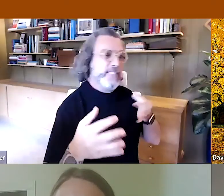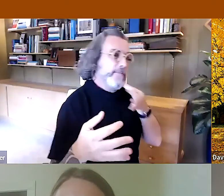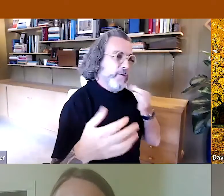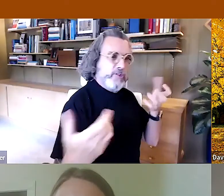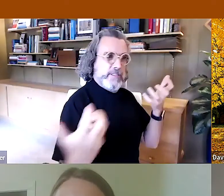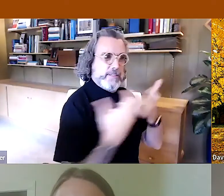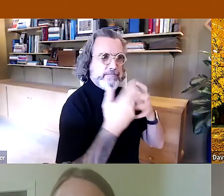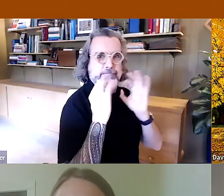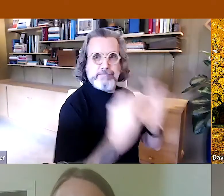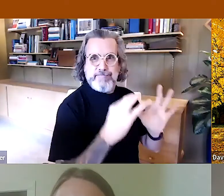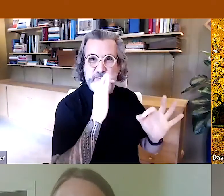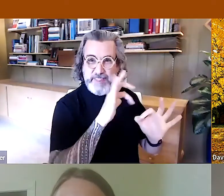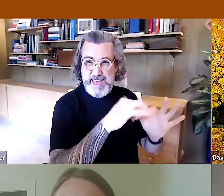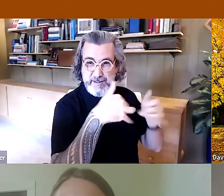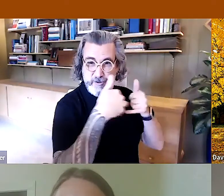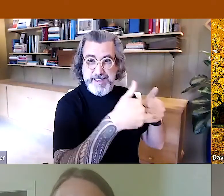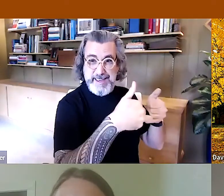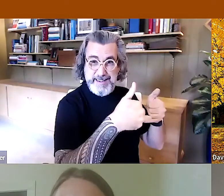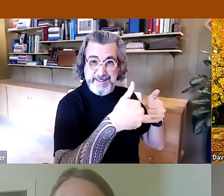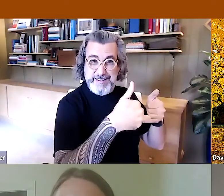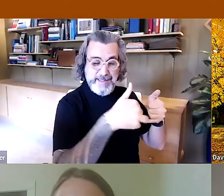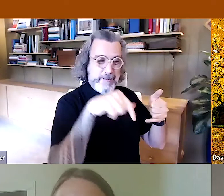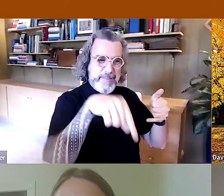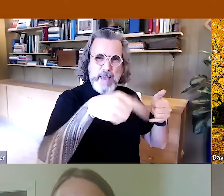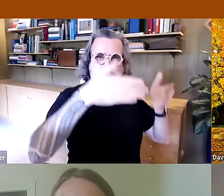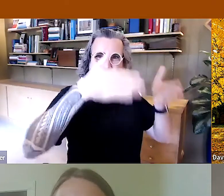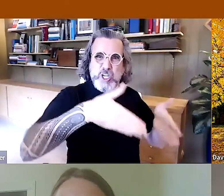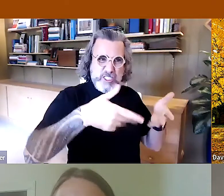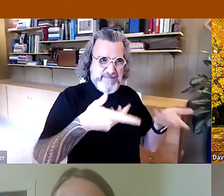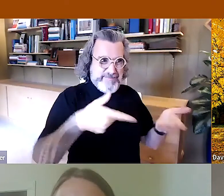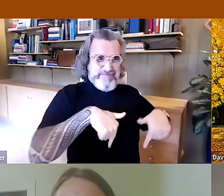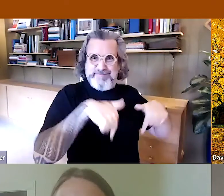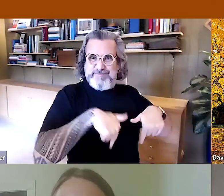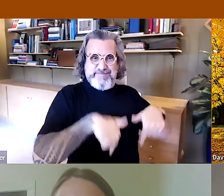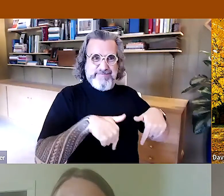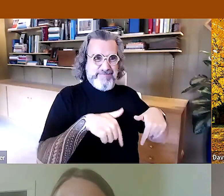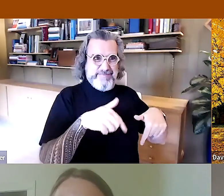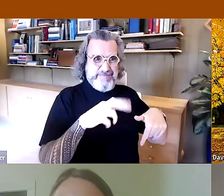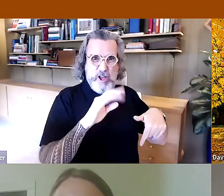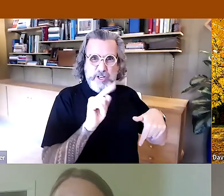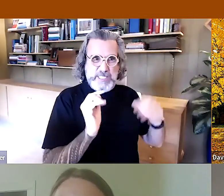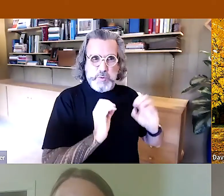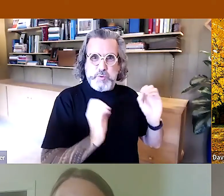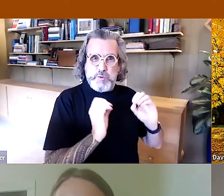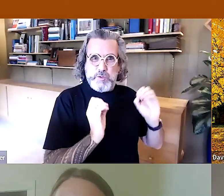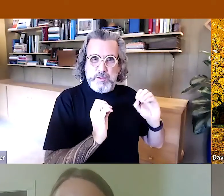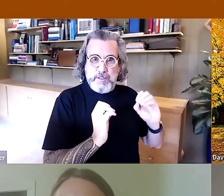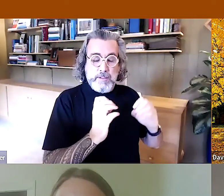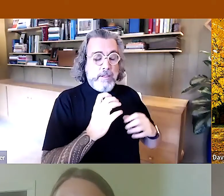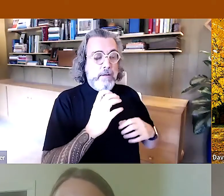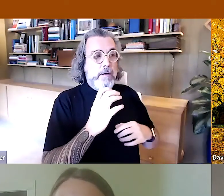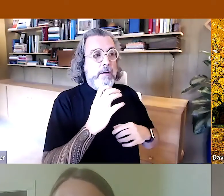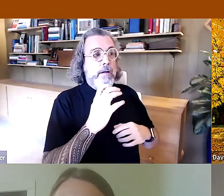in your field, and you're wanting to look at something specific within that field, and there's an expert that you want